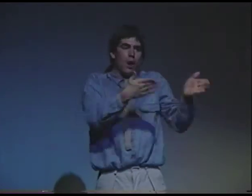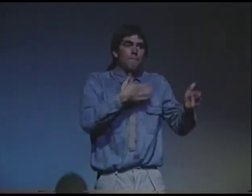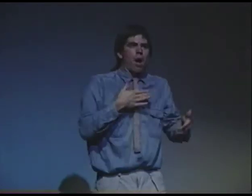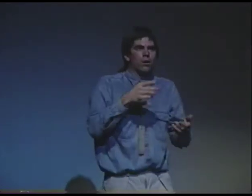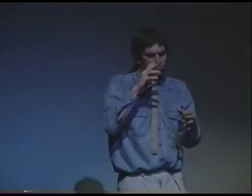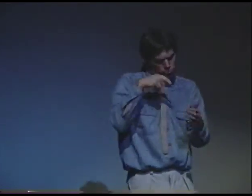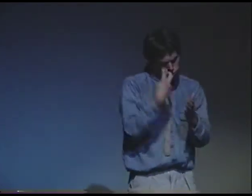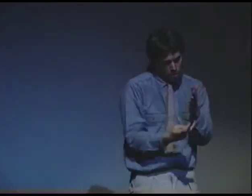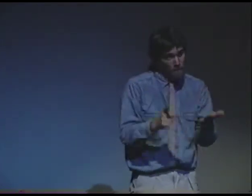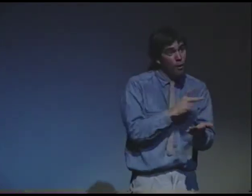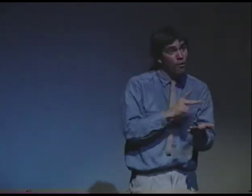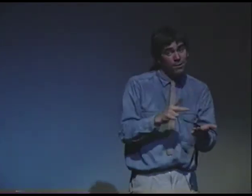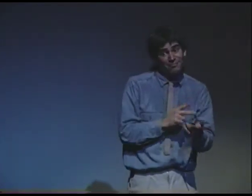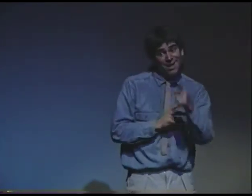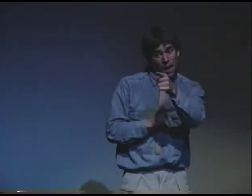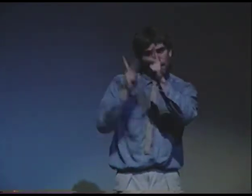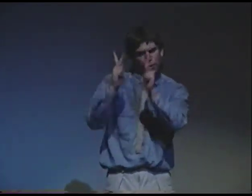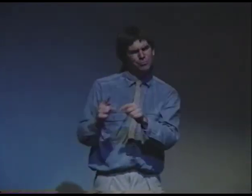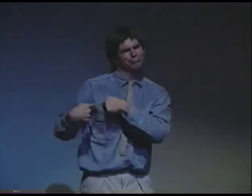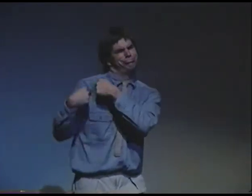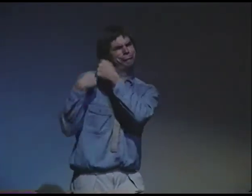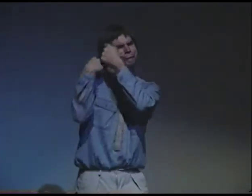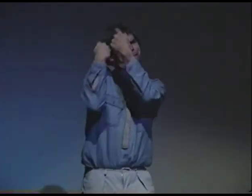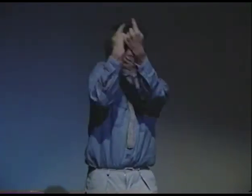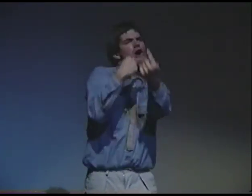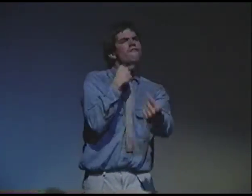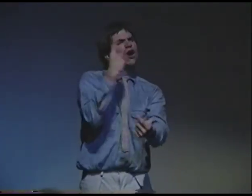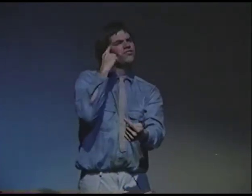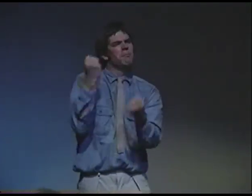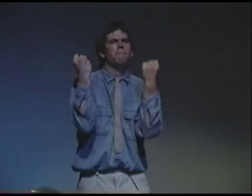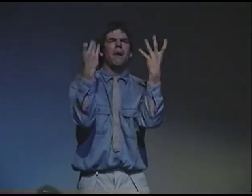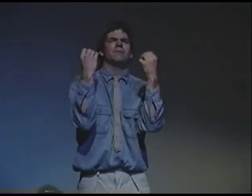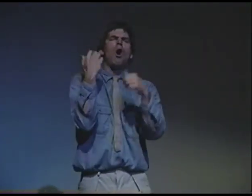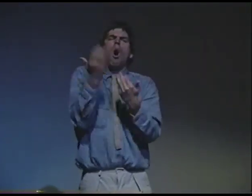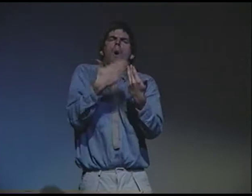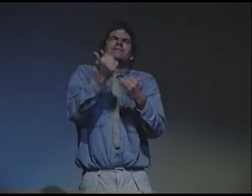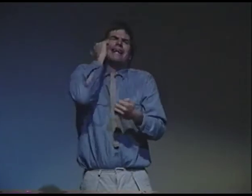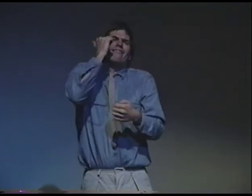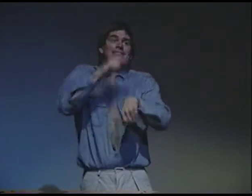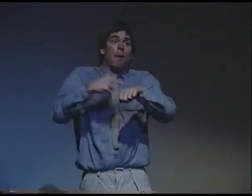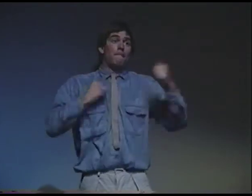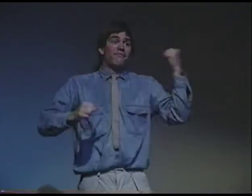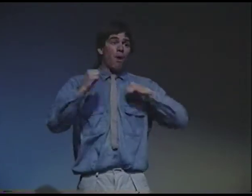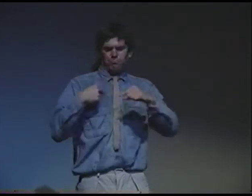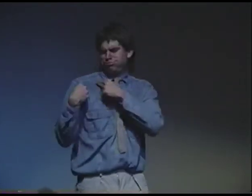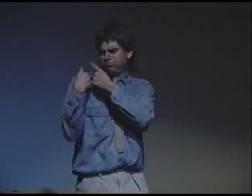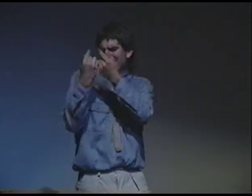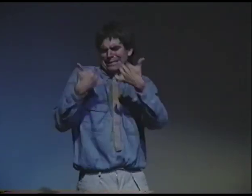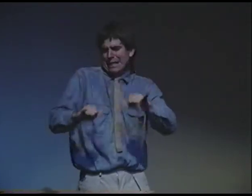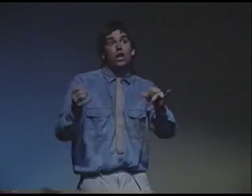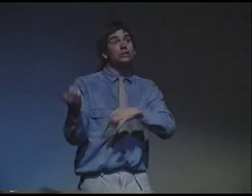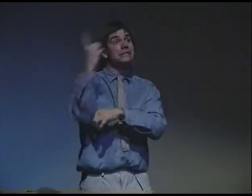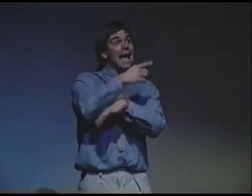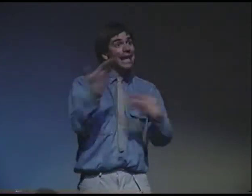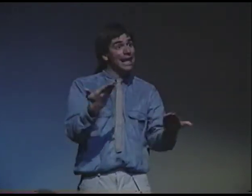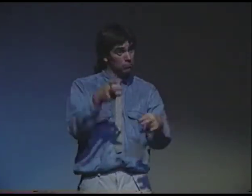met me, became a great friend of mine and really got involved with my poetry. And he's been my voice almost every time I've